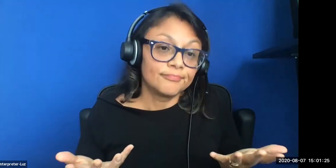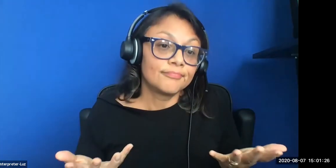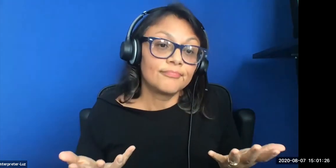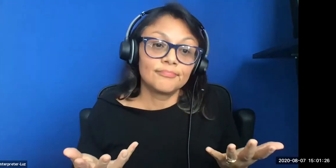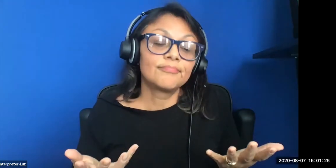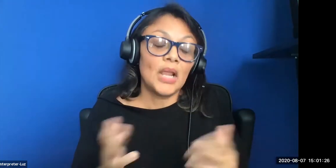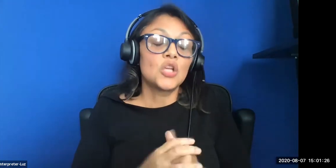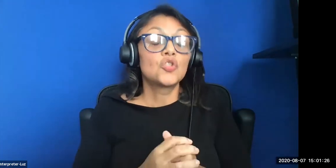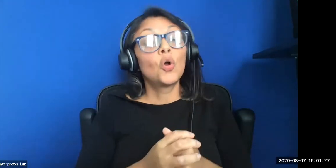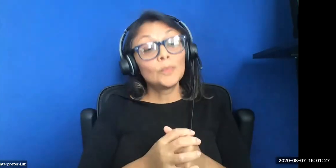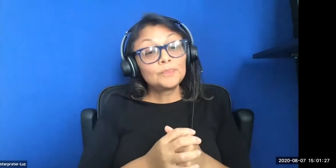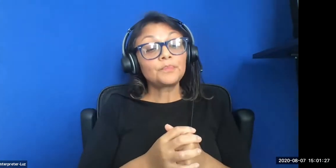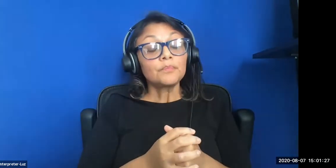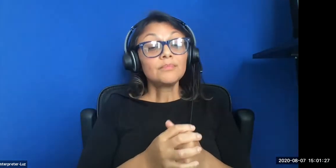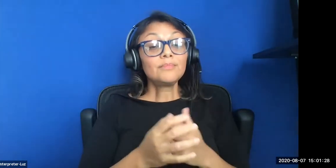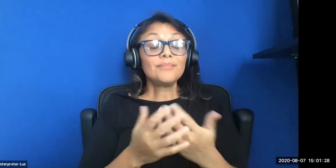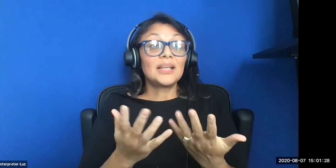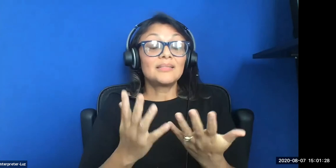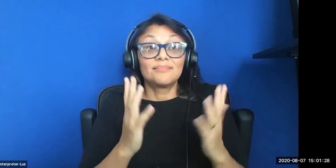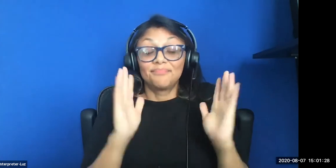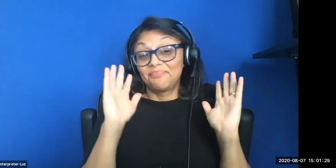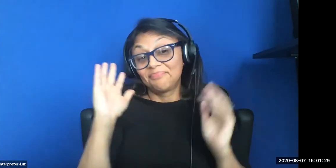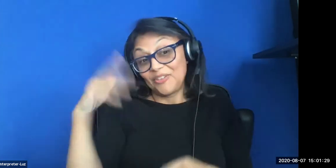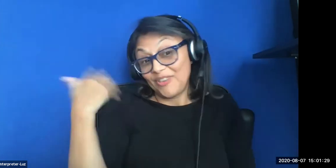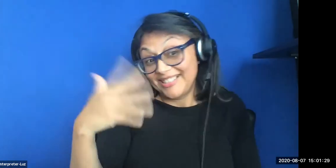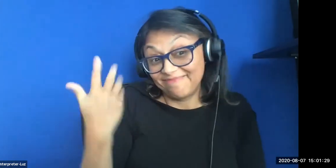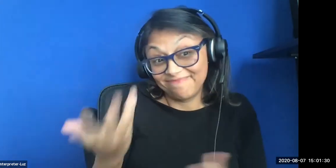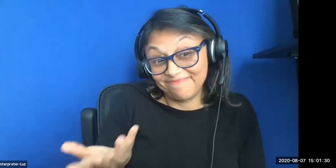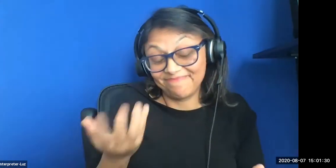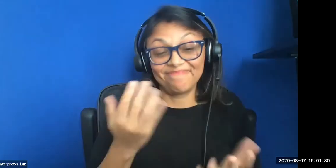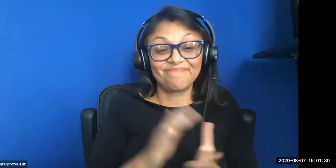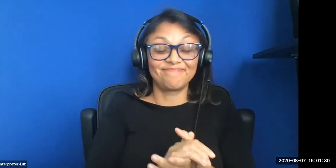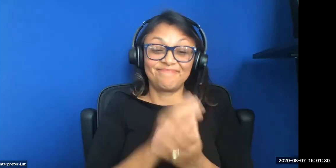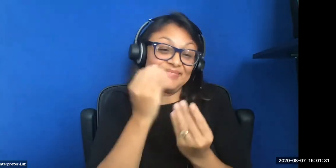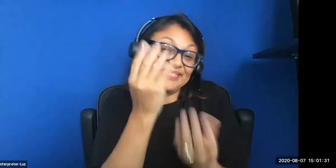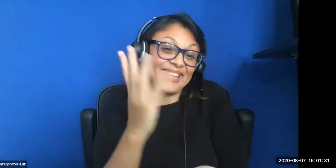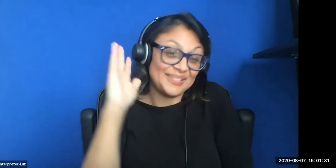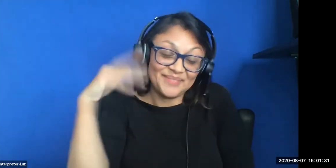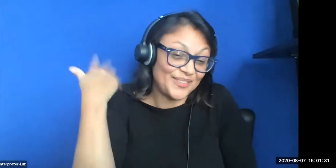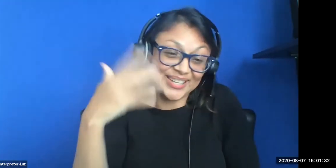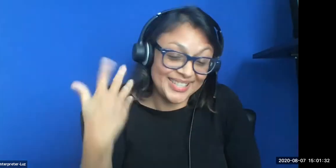Channelle Charest: It's been insane, to say the least. I feel like you guys are all in my